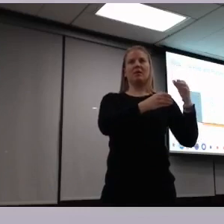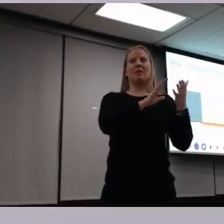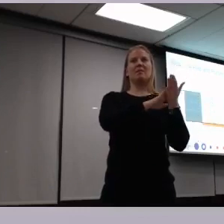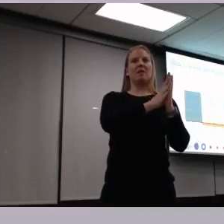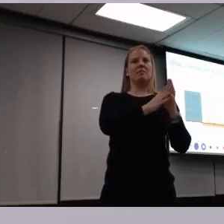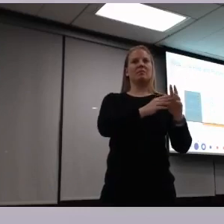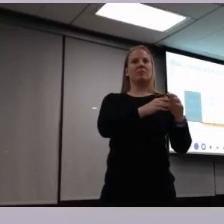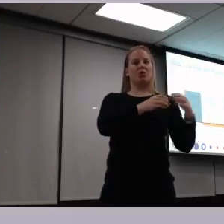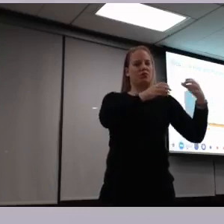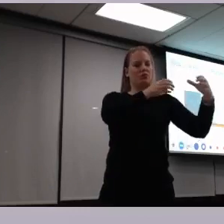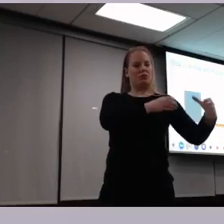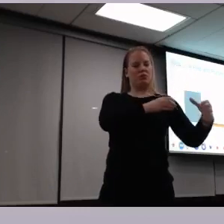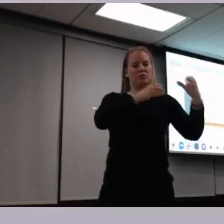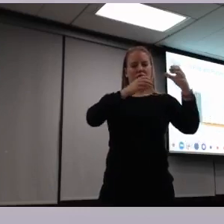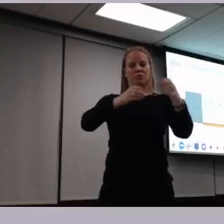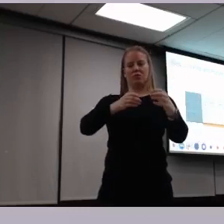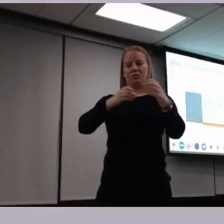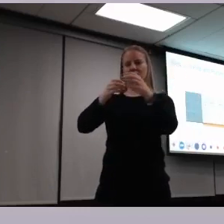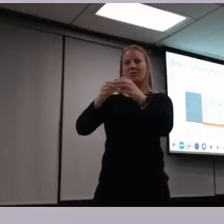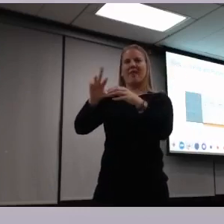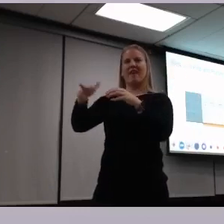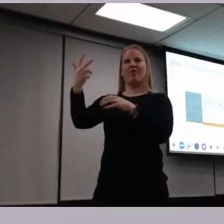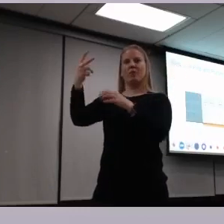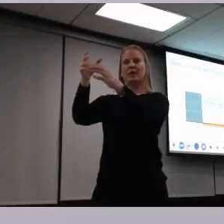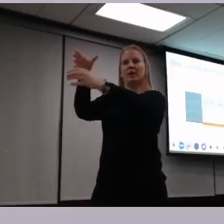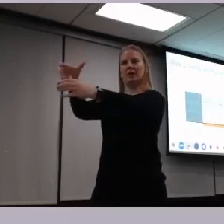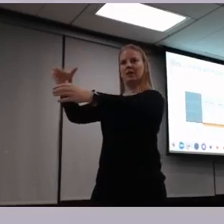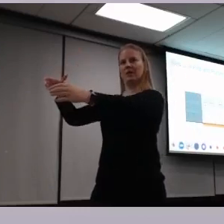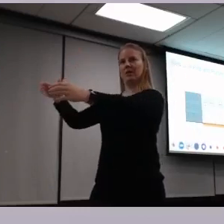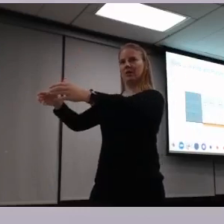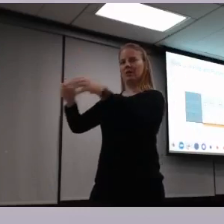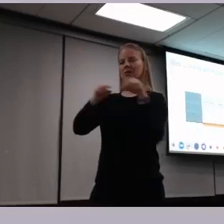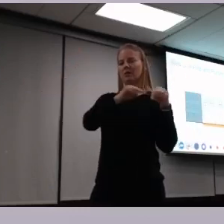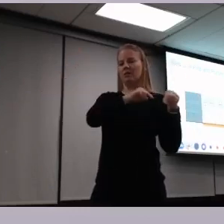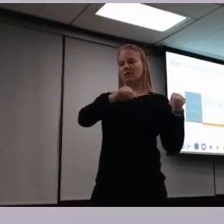If you go to the next slide and understanding how that groove